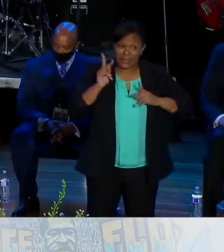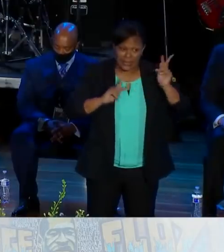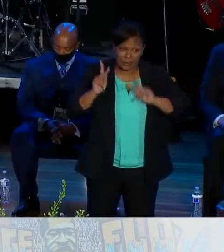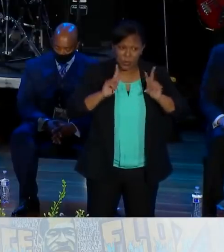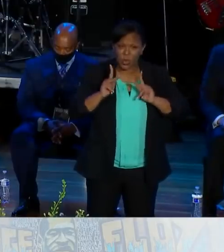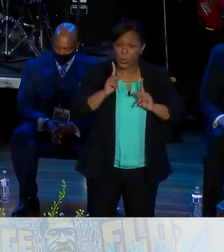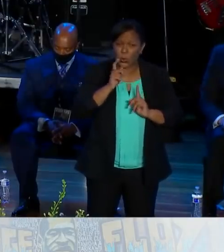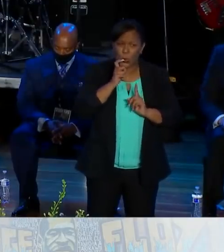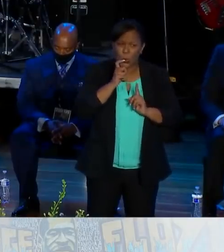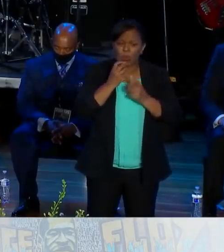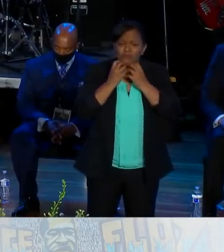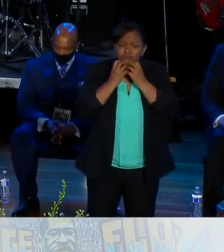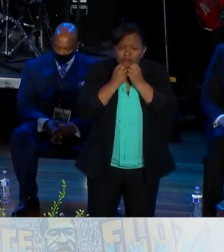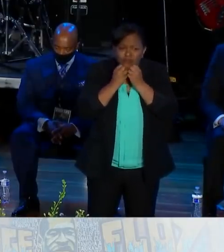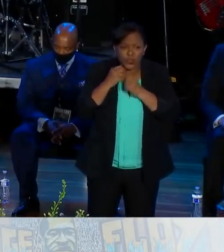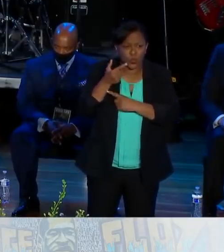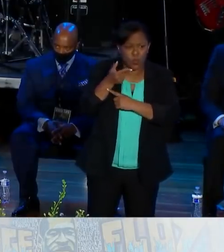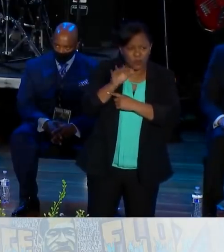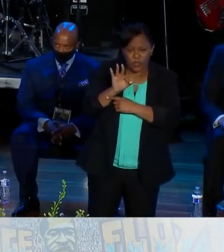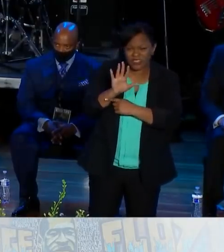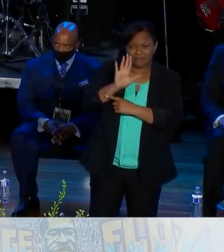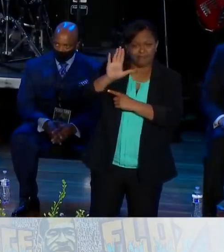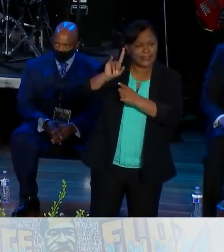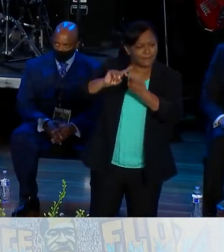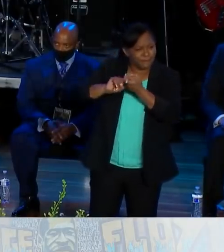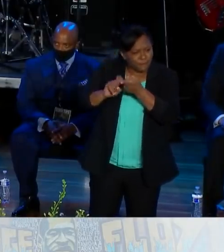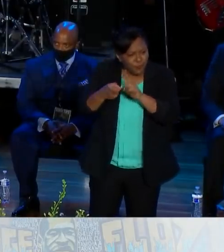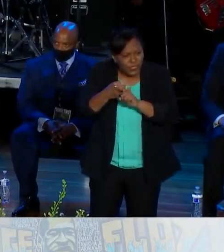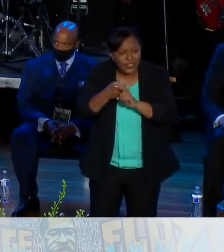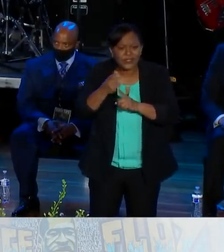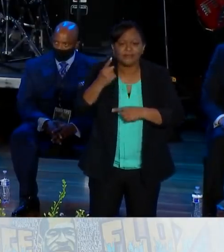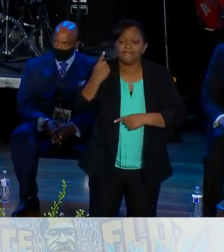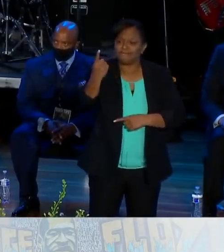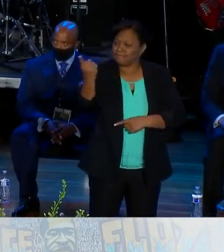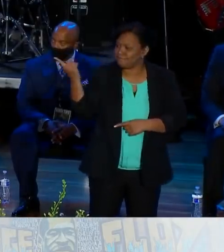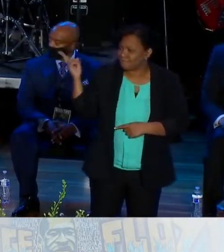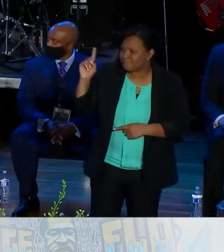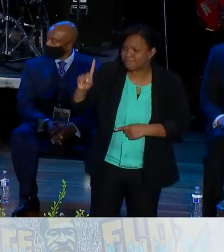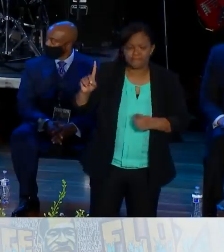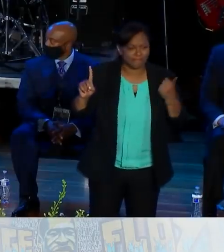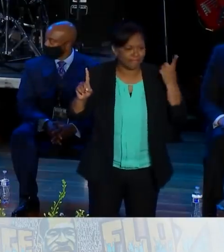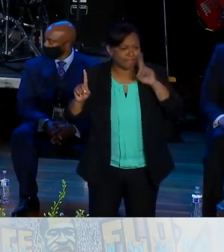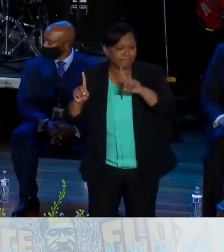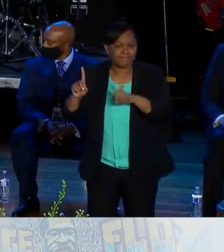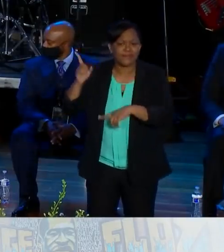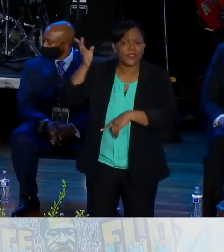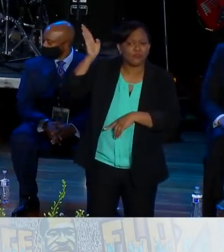OPPORTUNITY NOW HEAR IN JUST A MOMENT FROM LOVED ONES, FRIENDS, AND FAMILY OF GEORGE FLOYD.